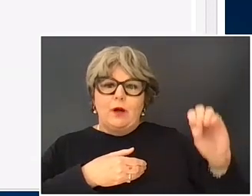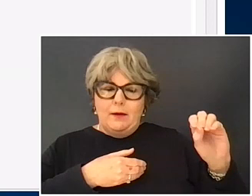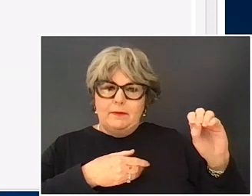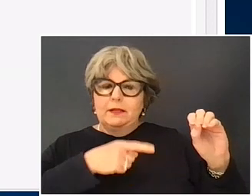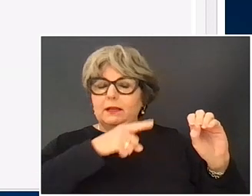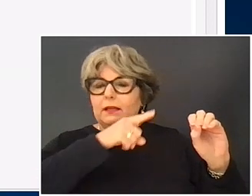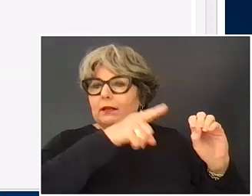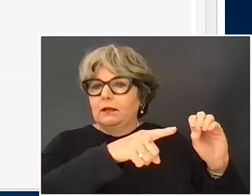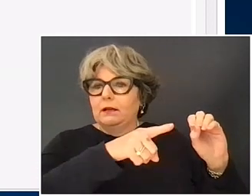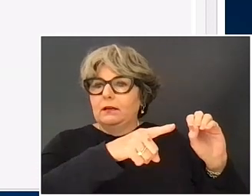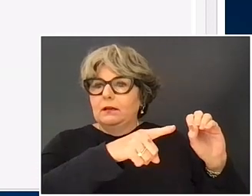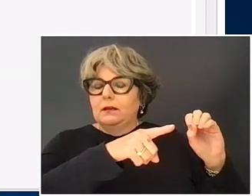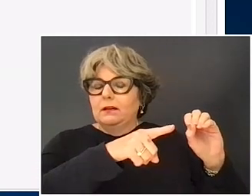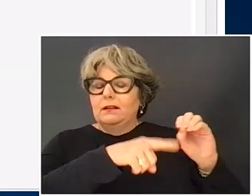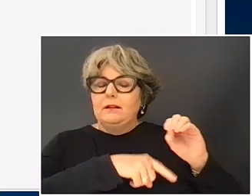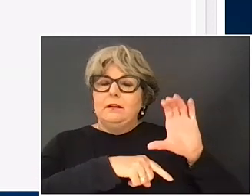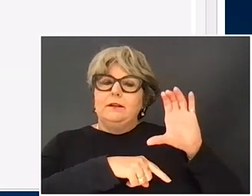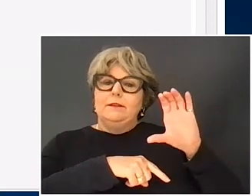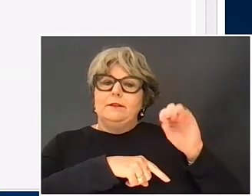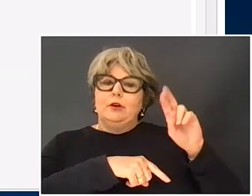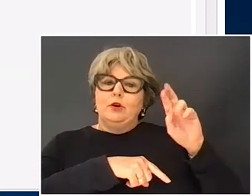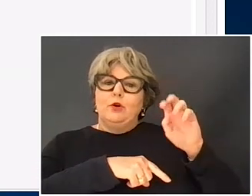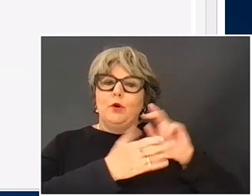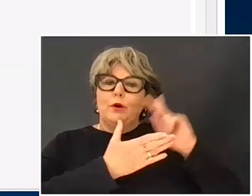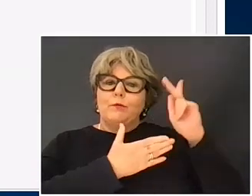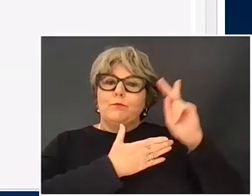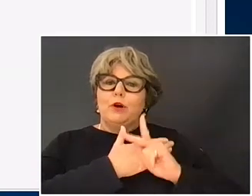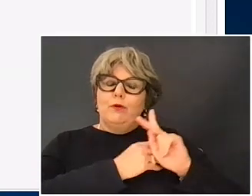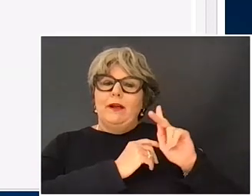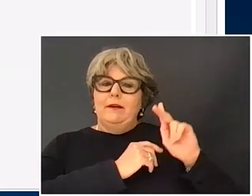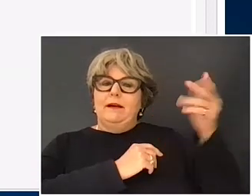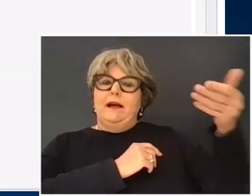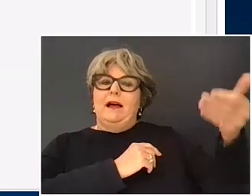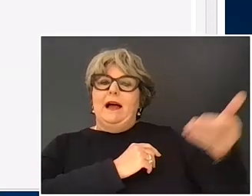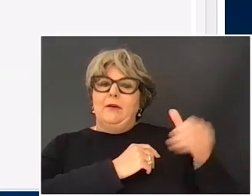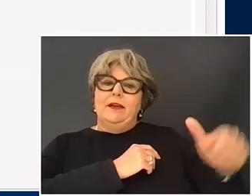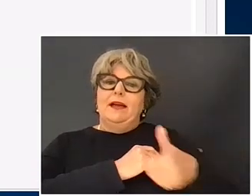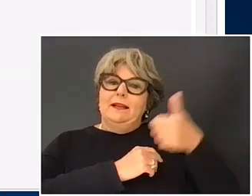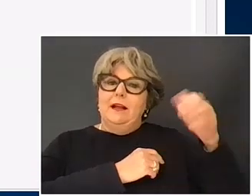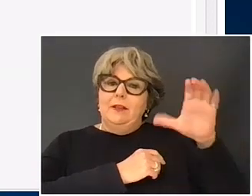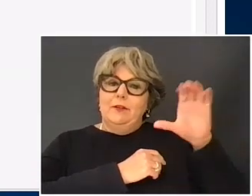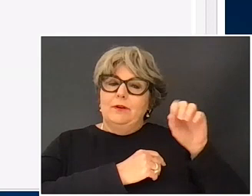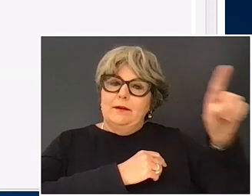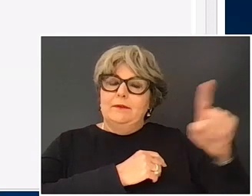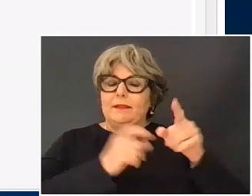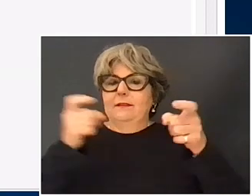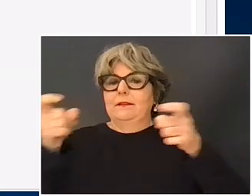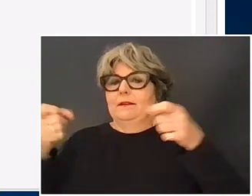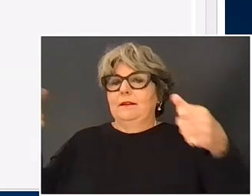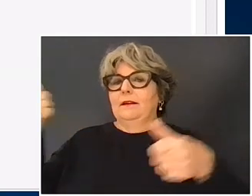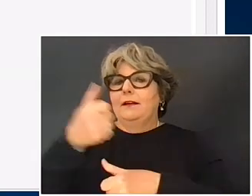functions to another company that is not regulated under Title IV or specifically